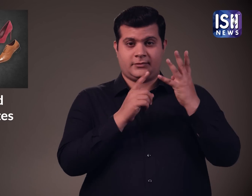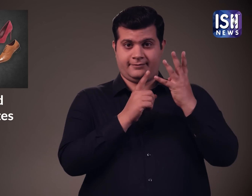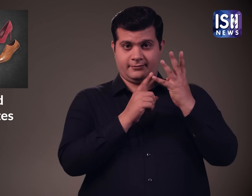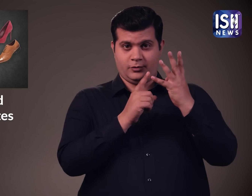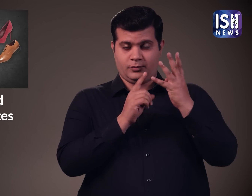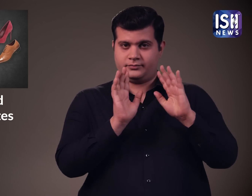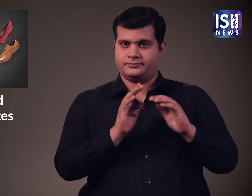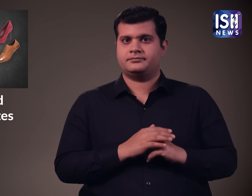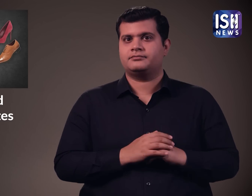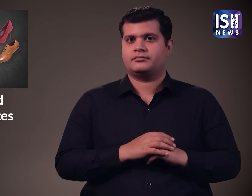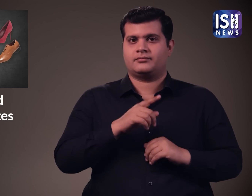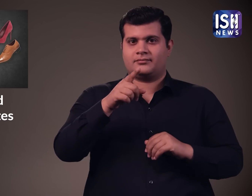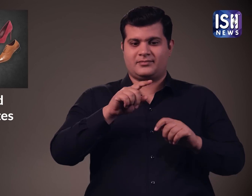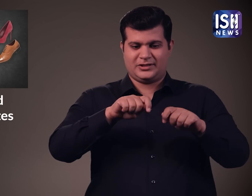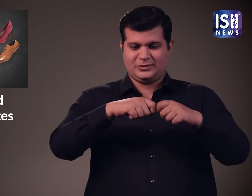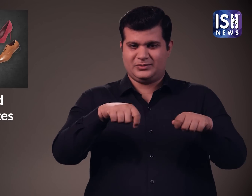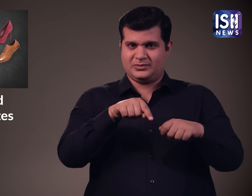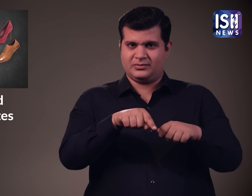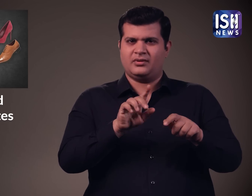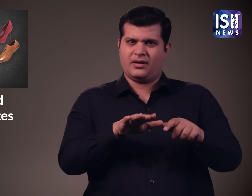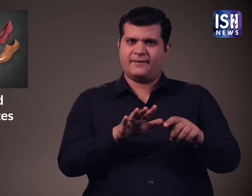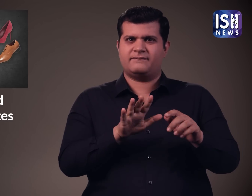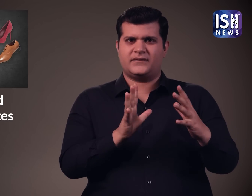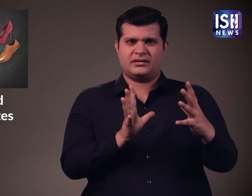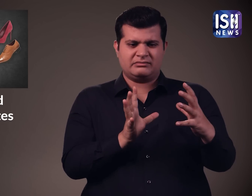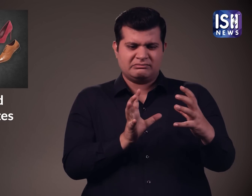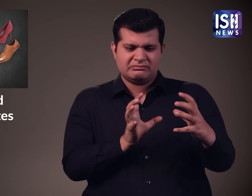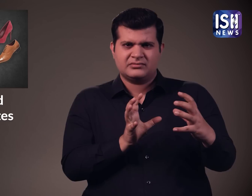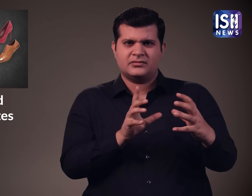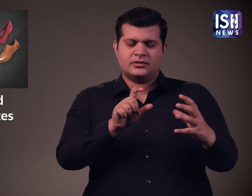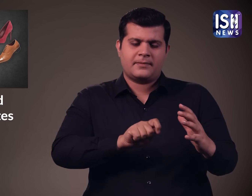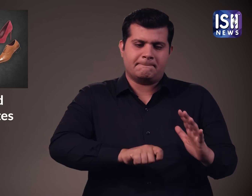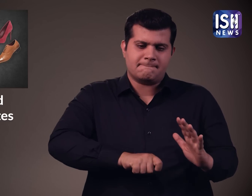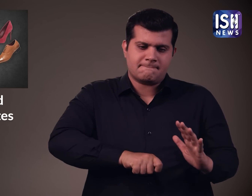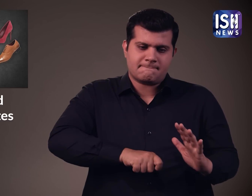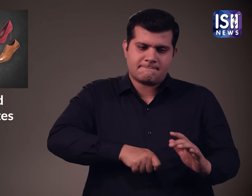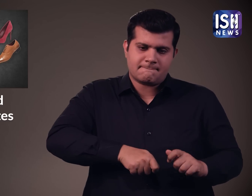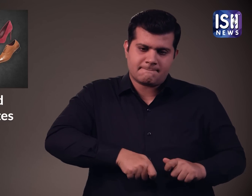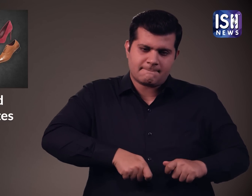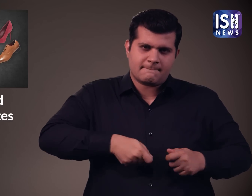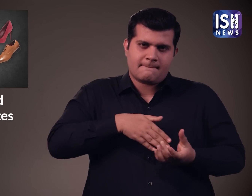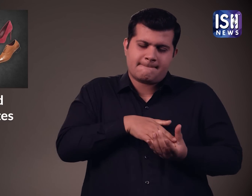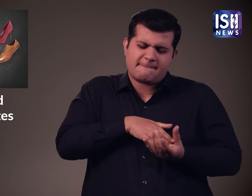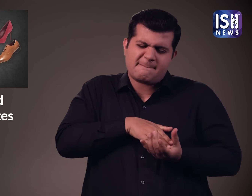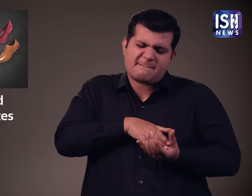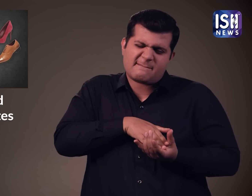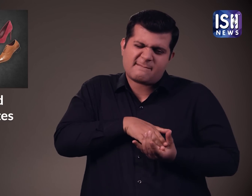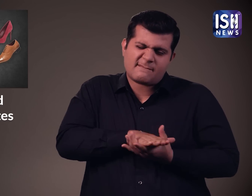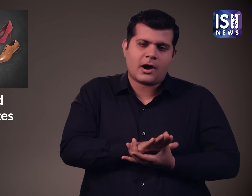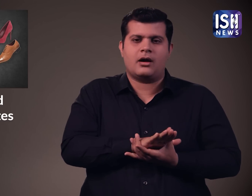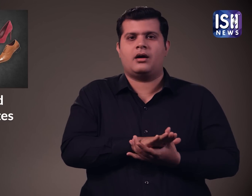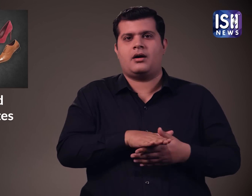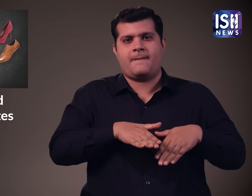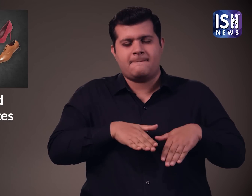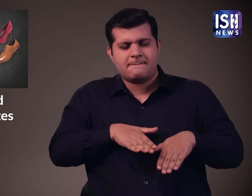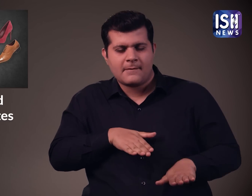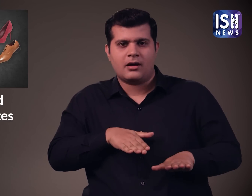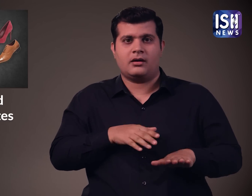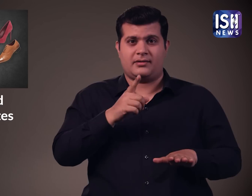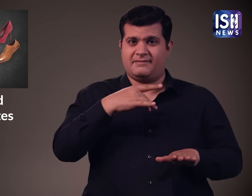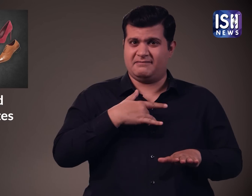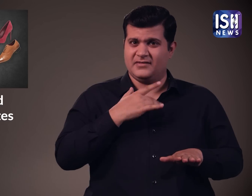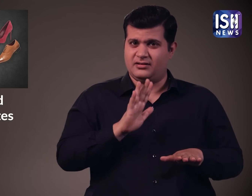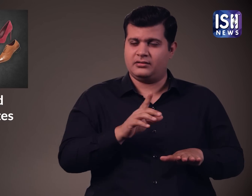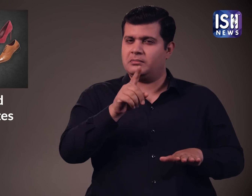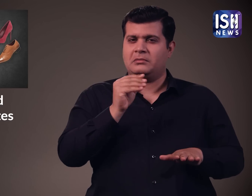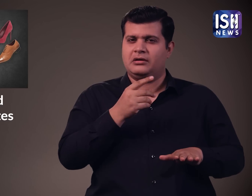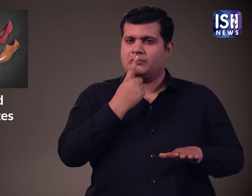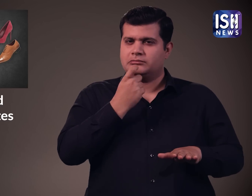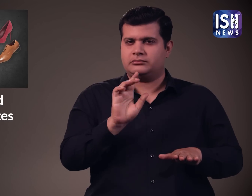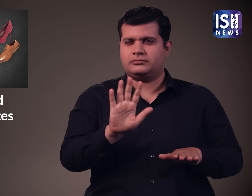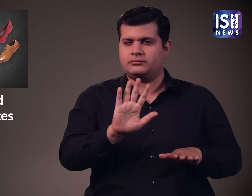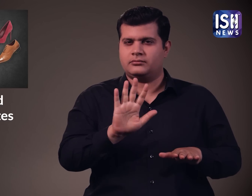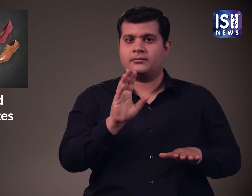4. If you are having troubling putting your feet into the shoes as they are tight, don't force yourself to use them.